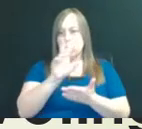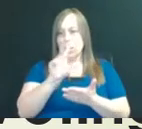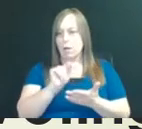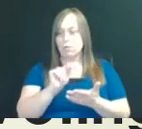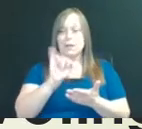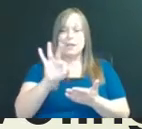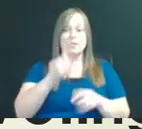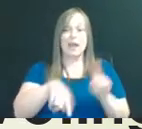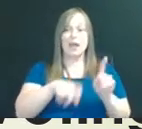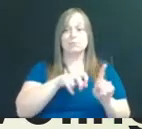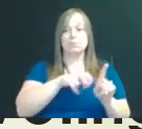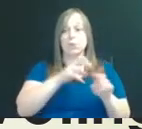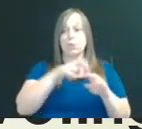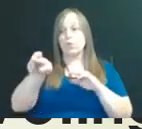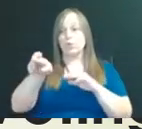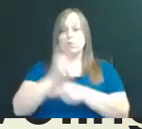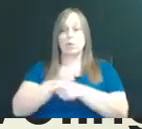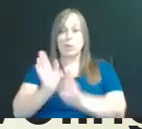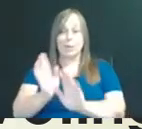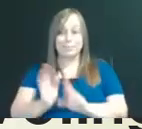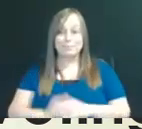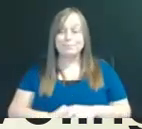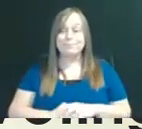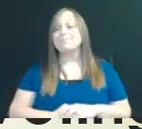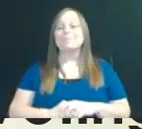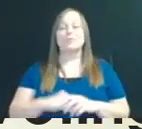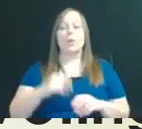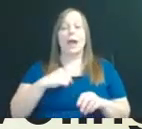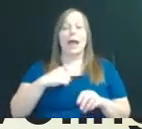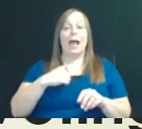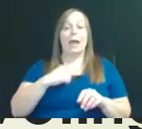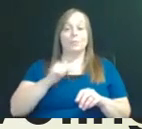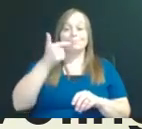we'll be able to steer you in the right direction. So I'm going to pass it over to Zach